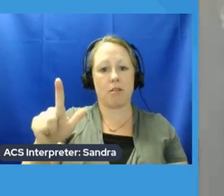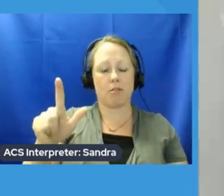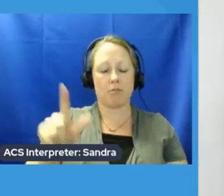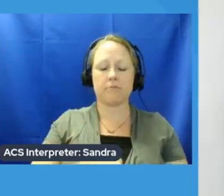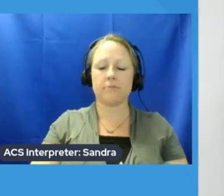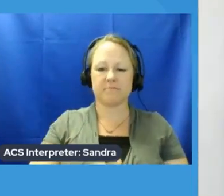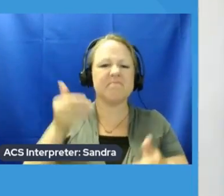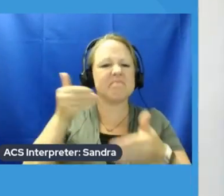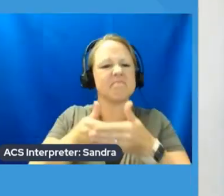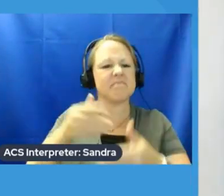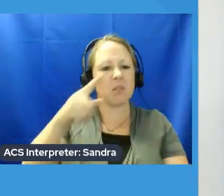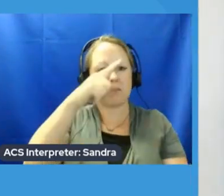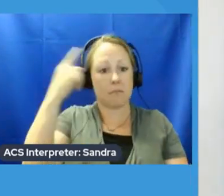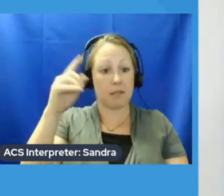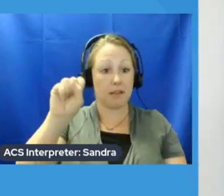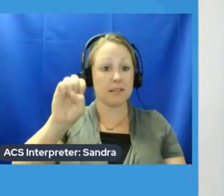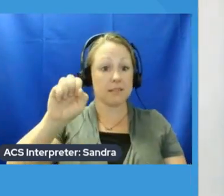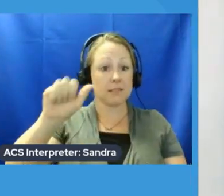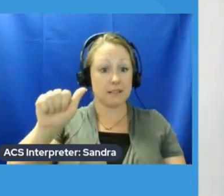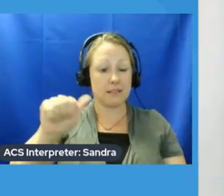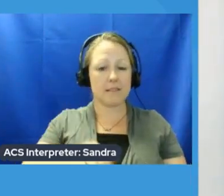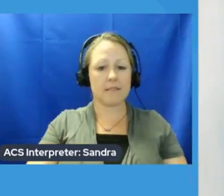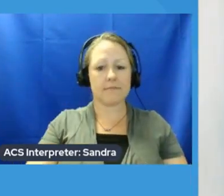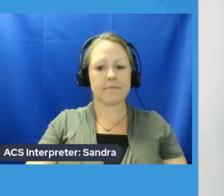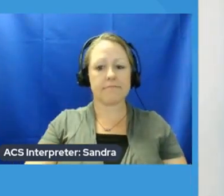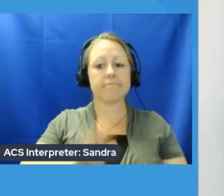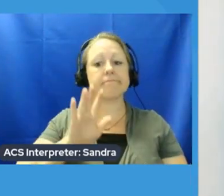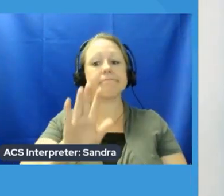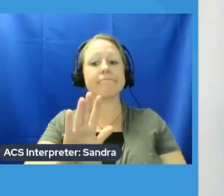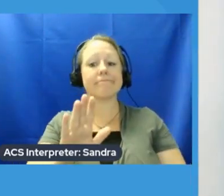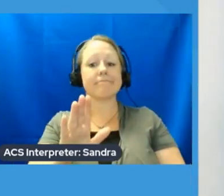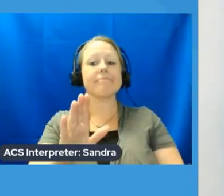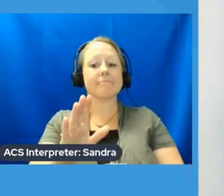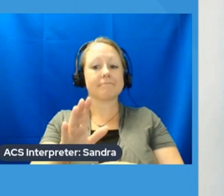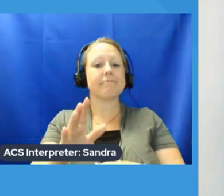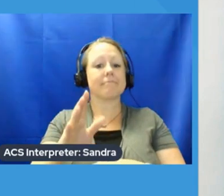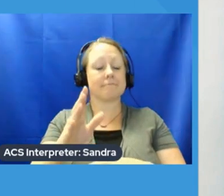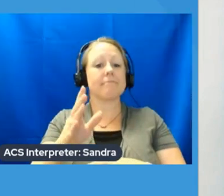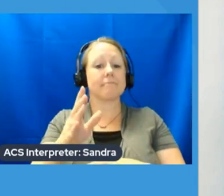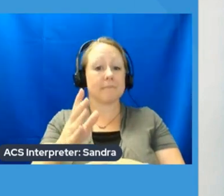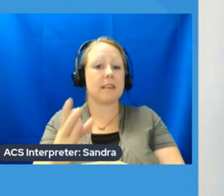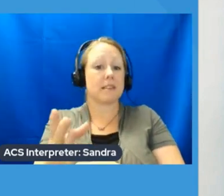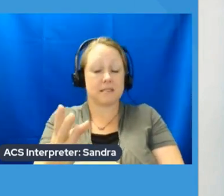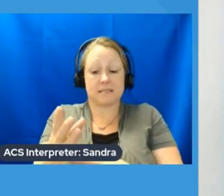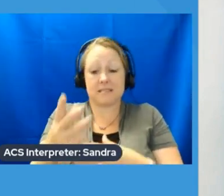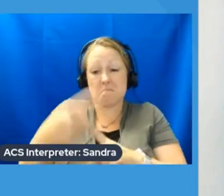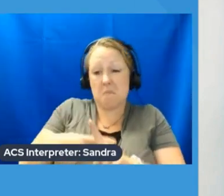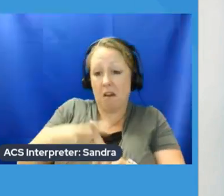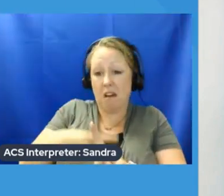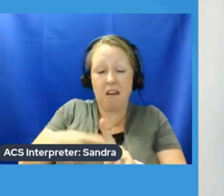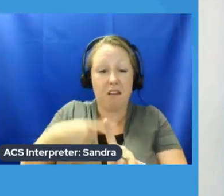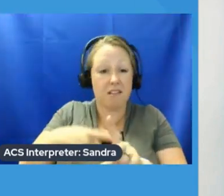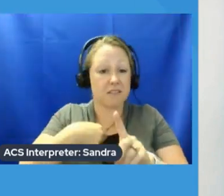The early months of his life were marked by deprivation, time spent mostly in a crib